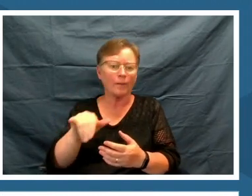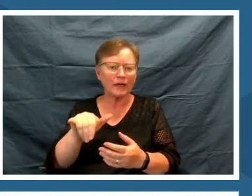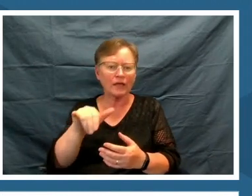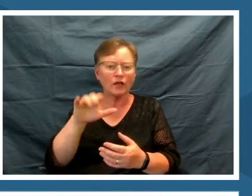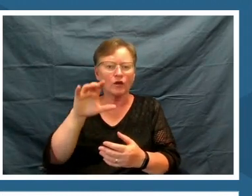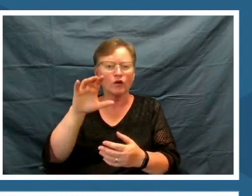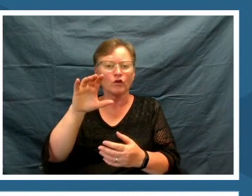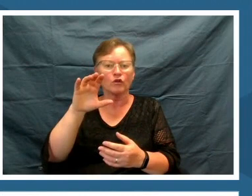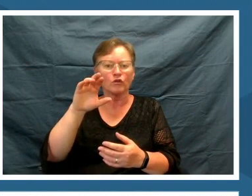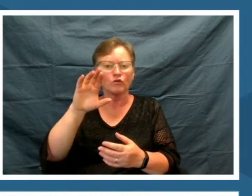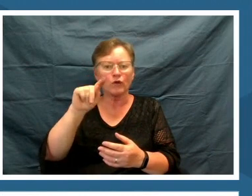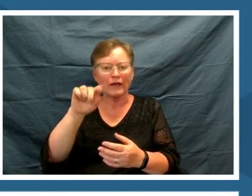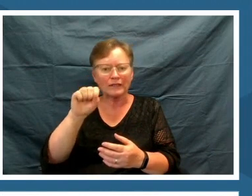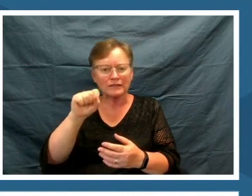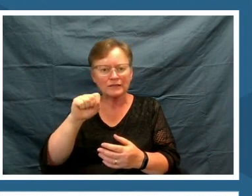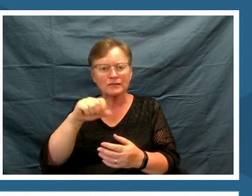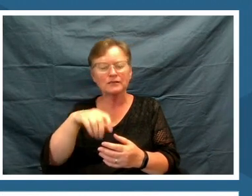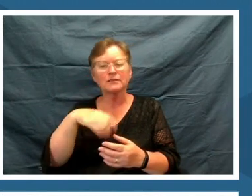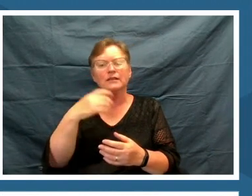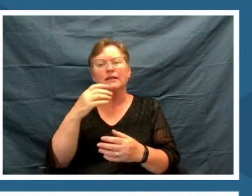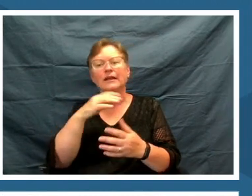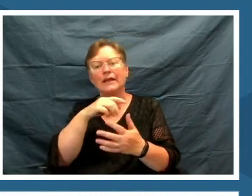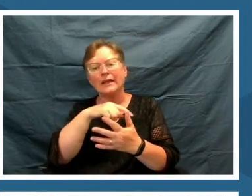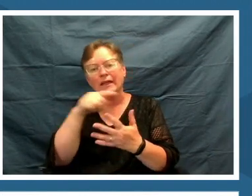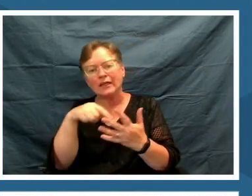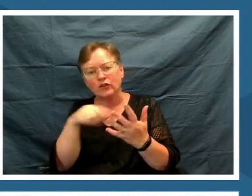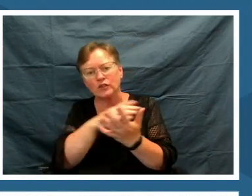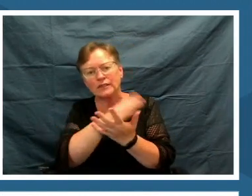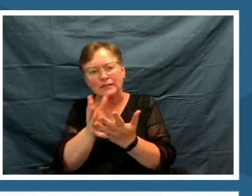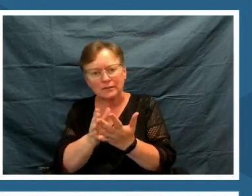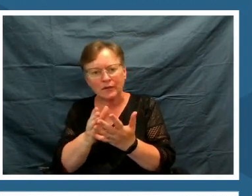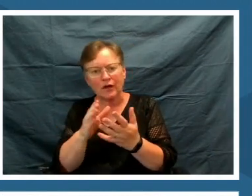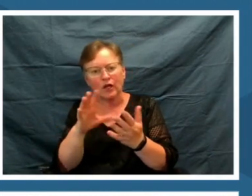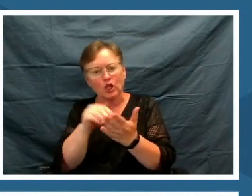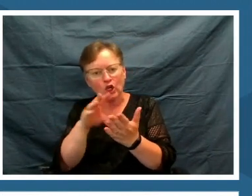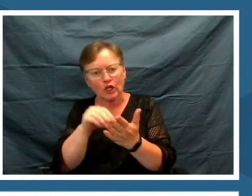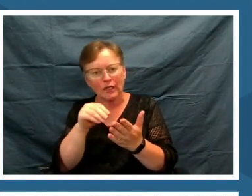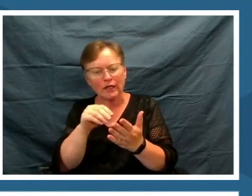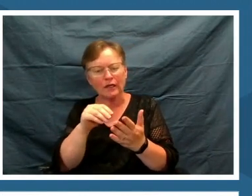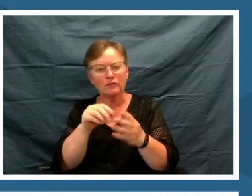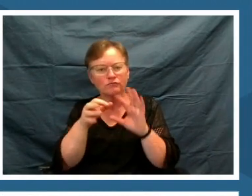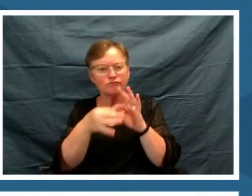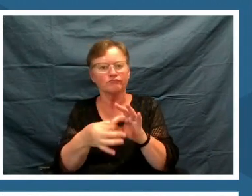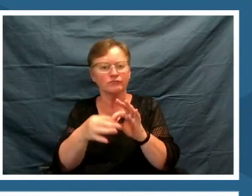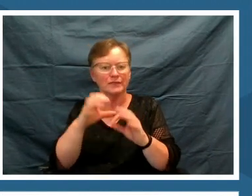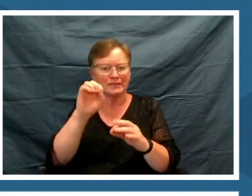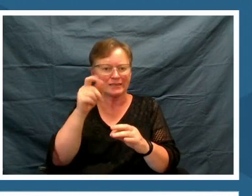transdisciplinary learning in stem to